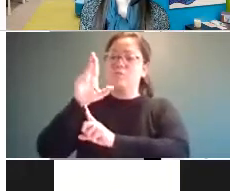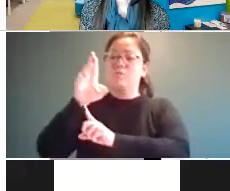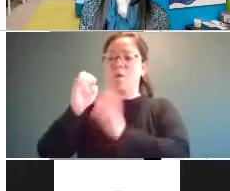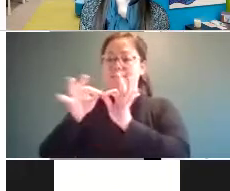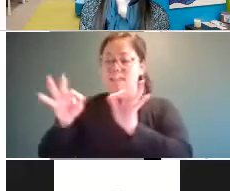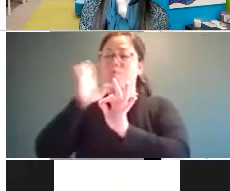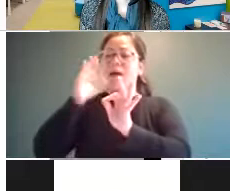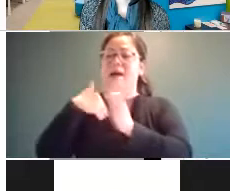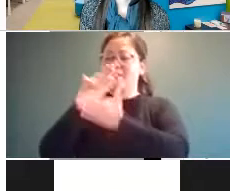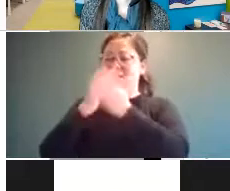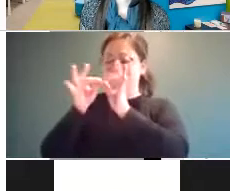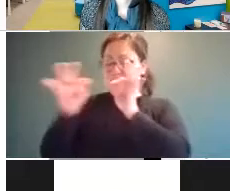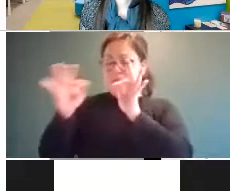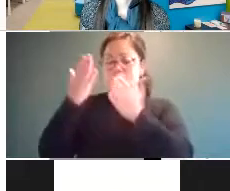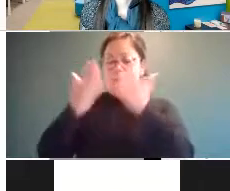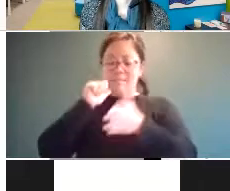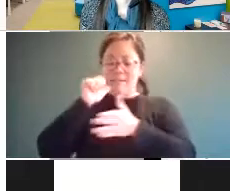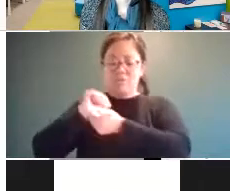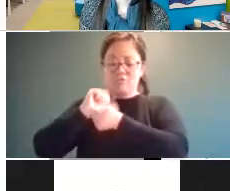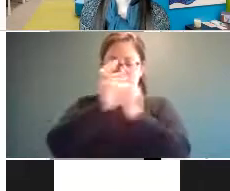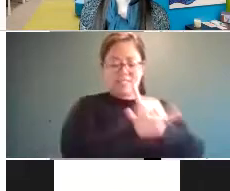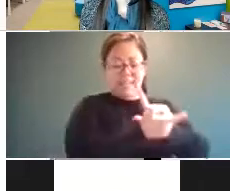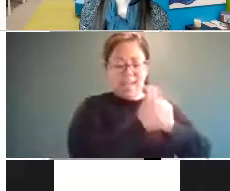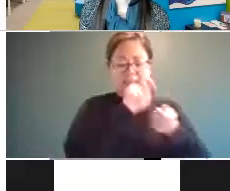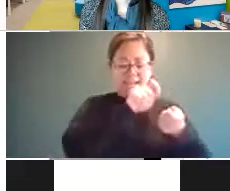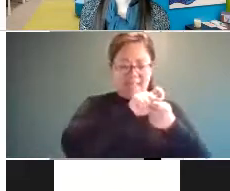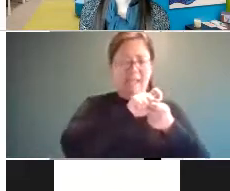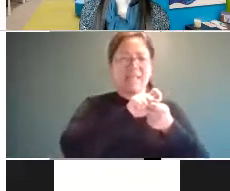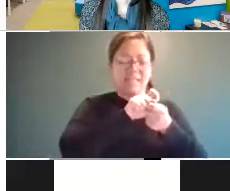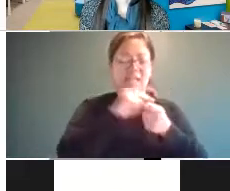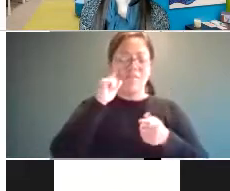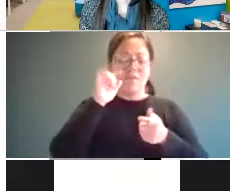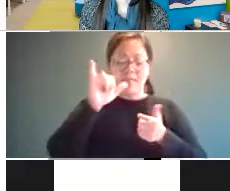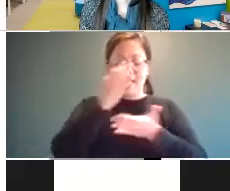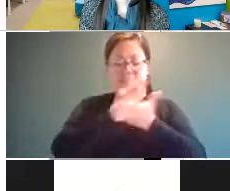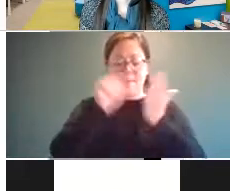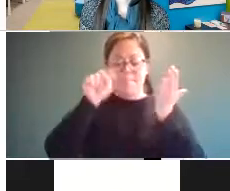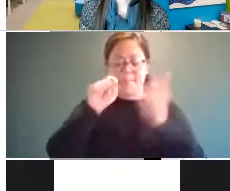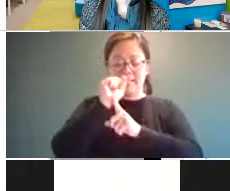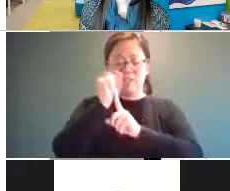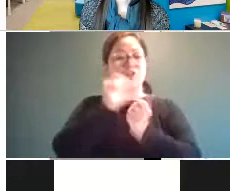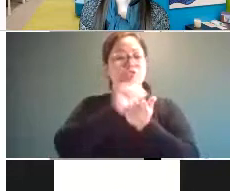that doesn't necessarily translate exactly. In these instances, the translation partner is really going to aim